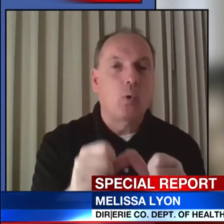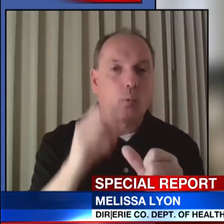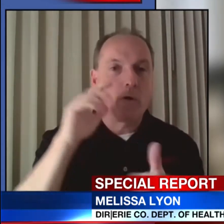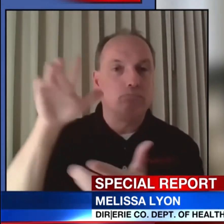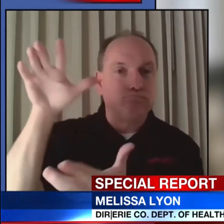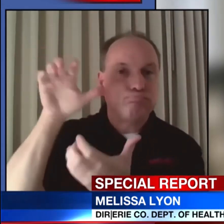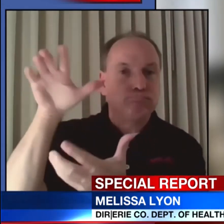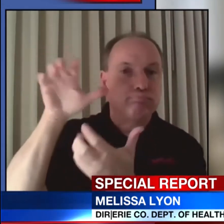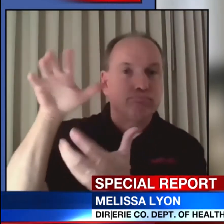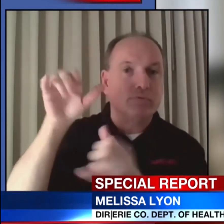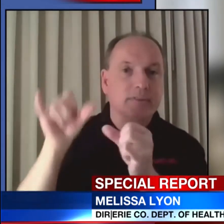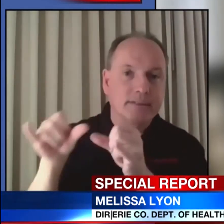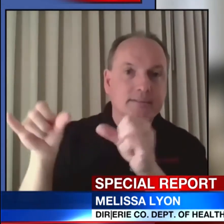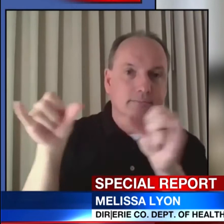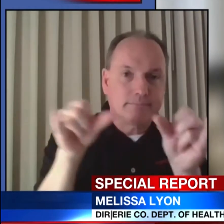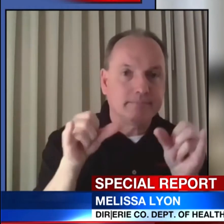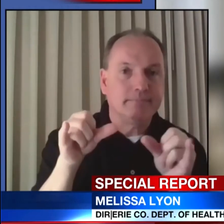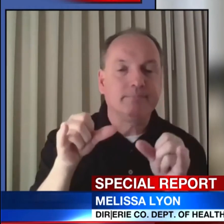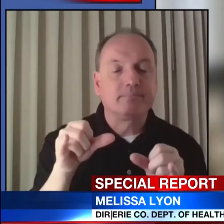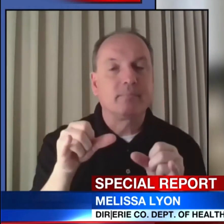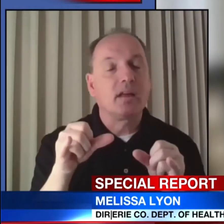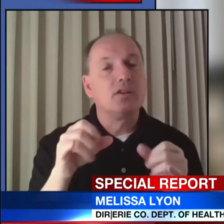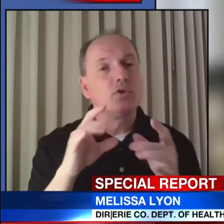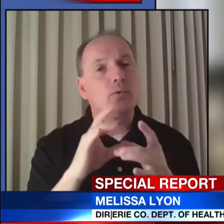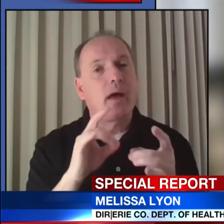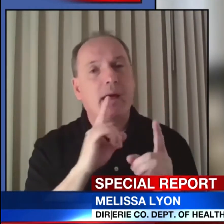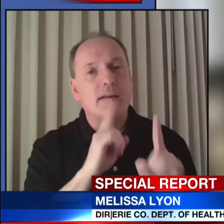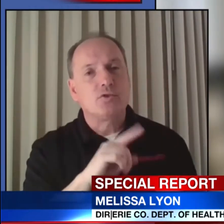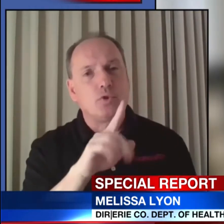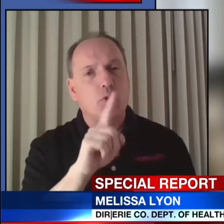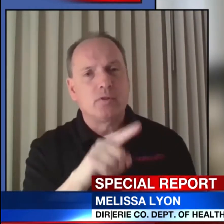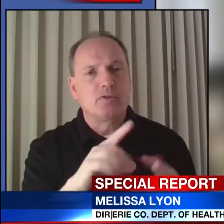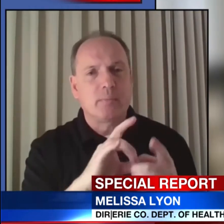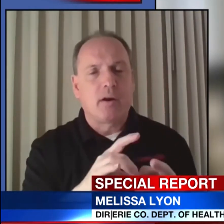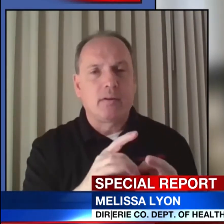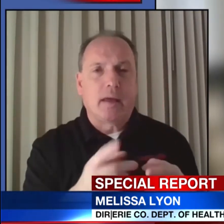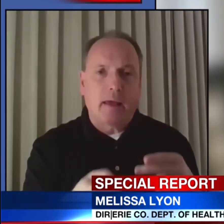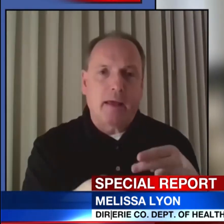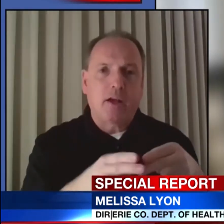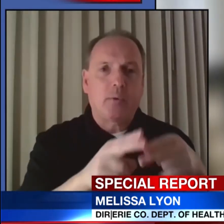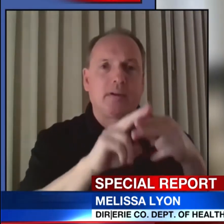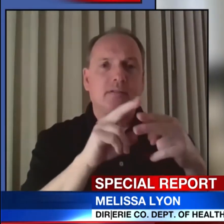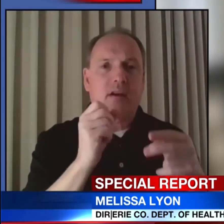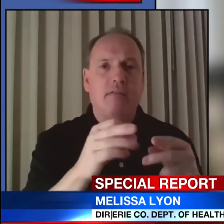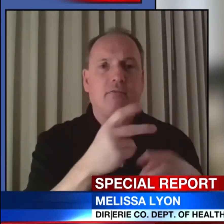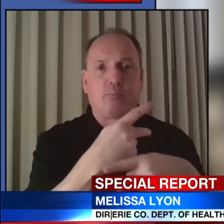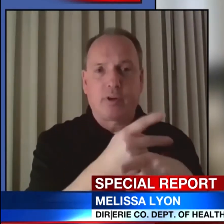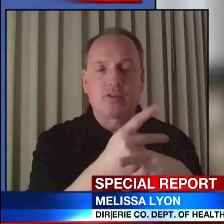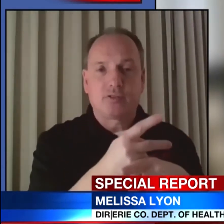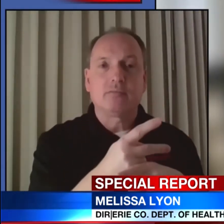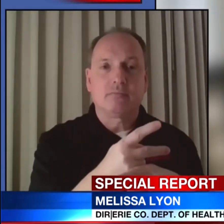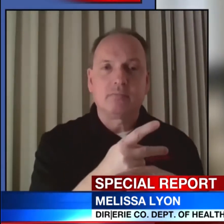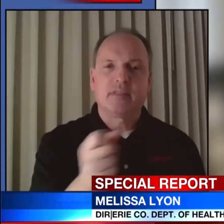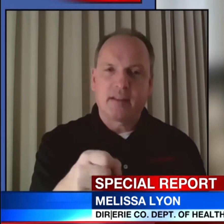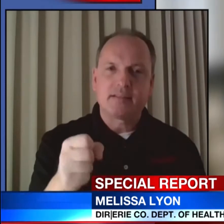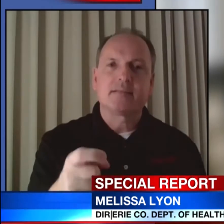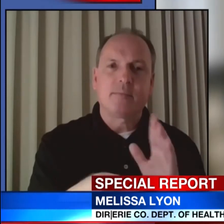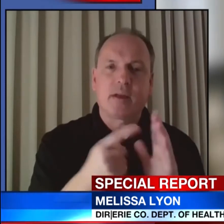COULD BE A THOUSAND OR 500. WE KNOW FOR THE NEXT 4 WEEKS WE KNOW WHAT WE WILL BE GETTING.